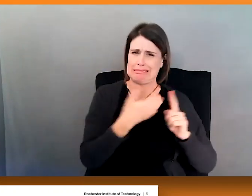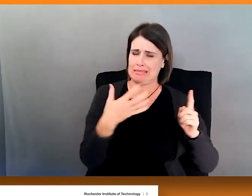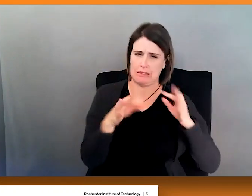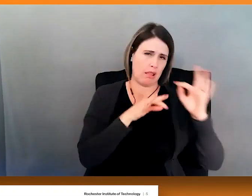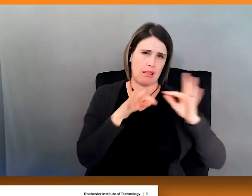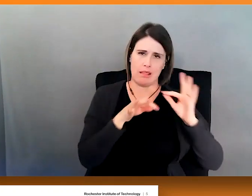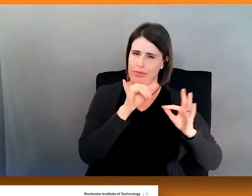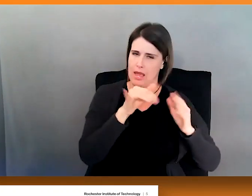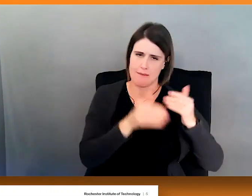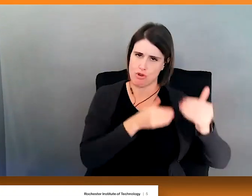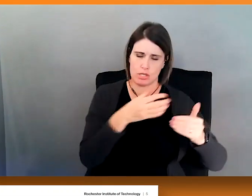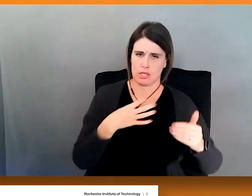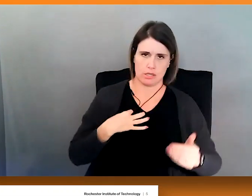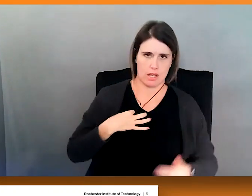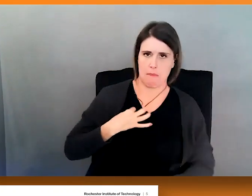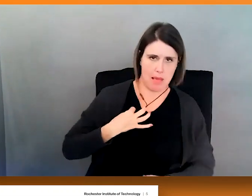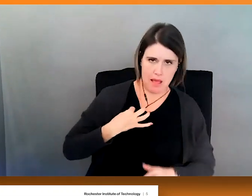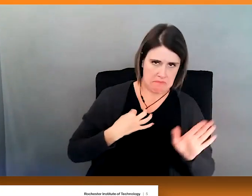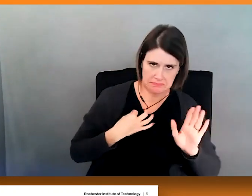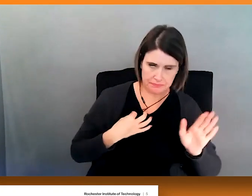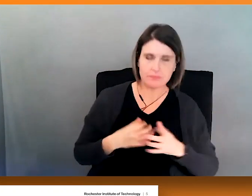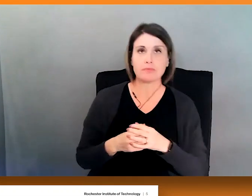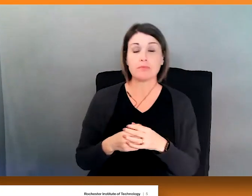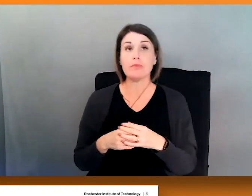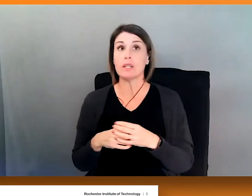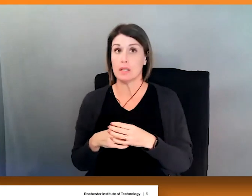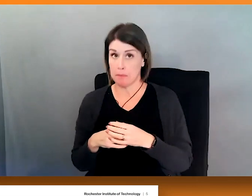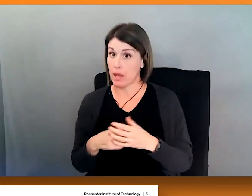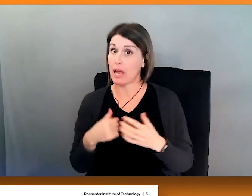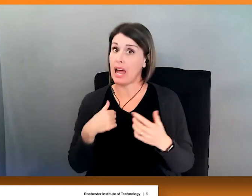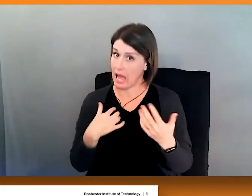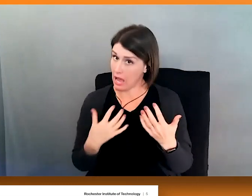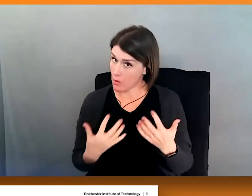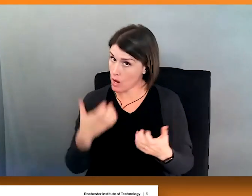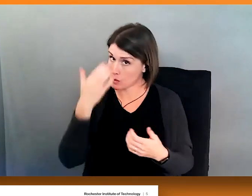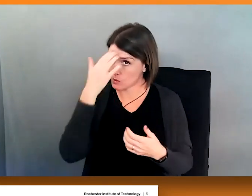However, I do want to note that when you are ready to apply, again,